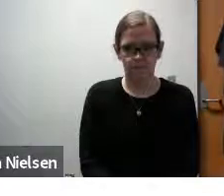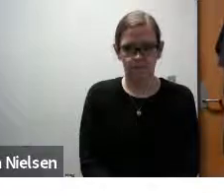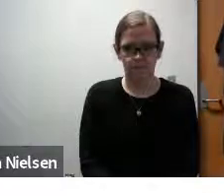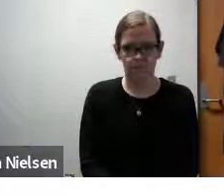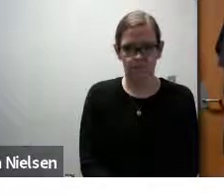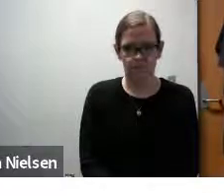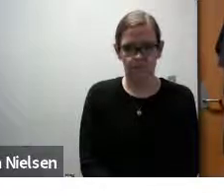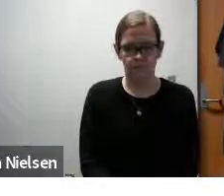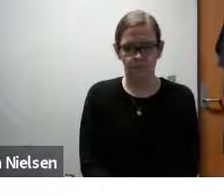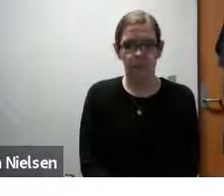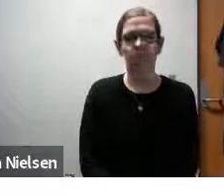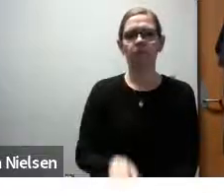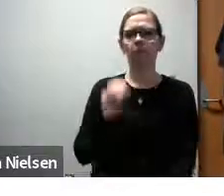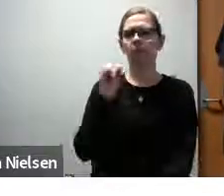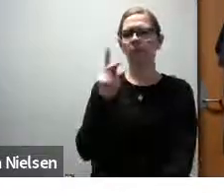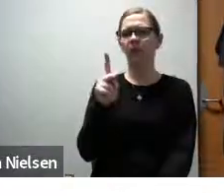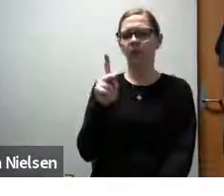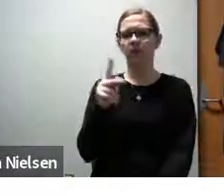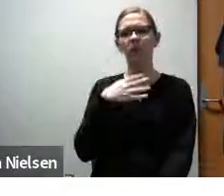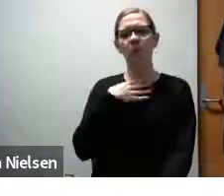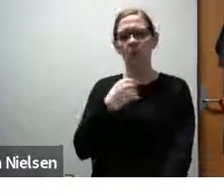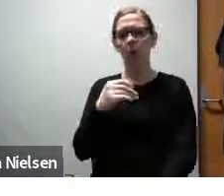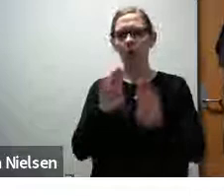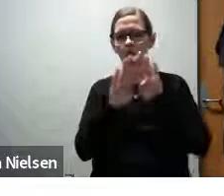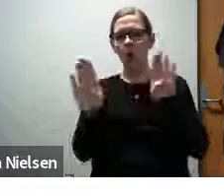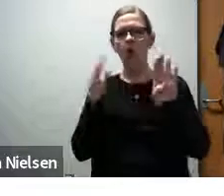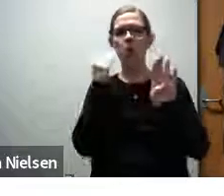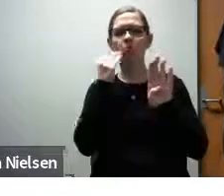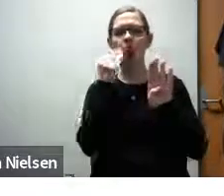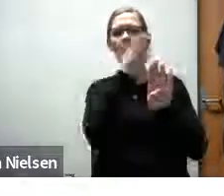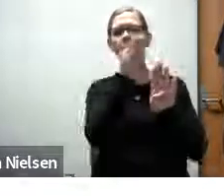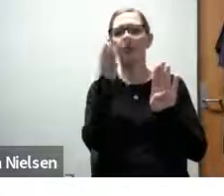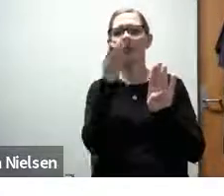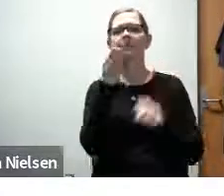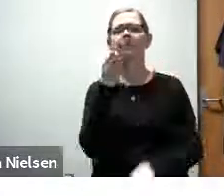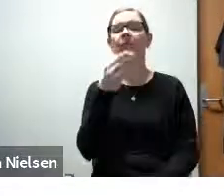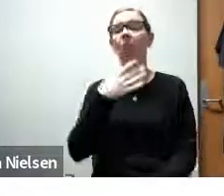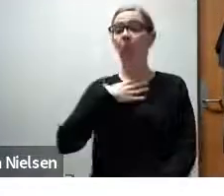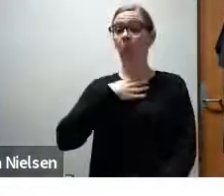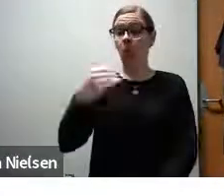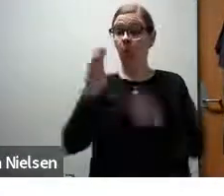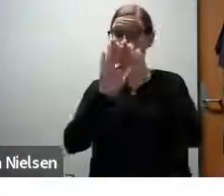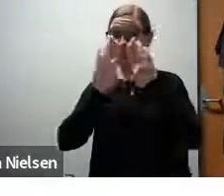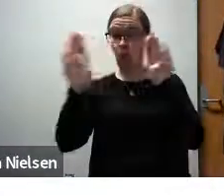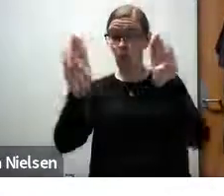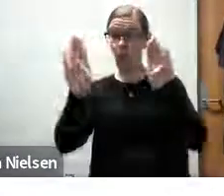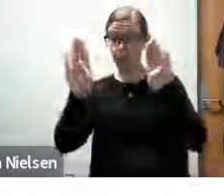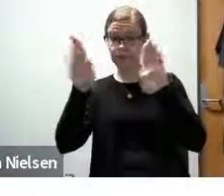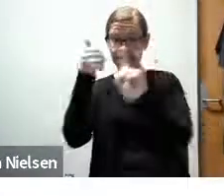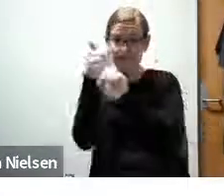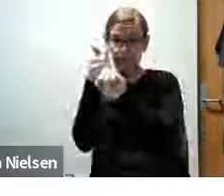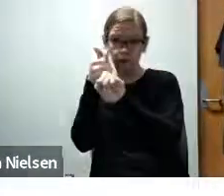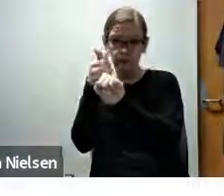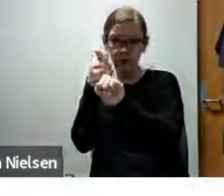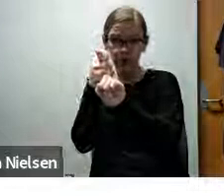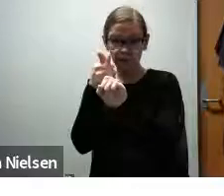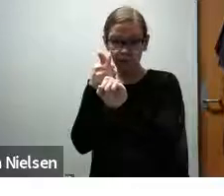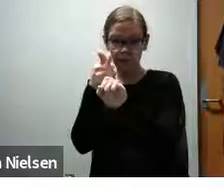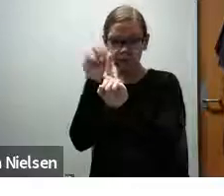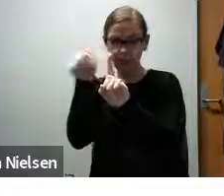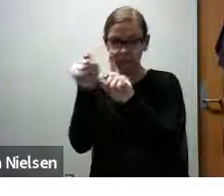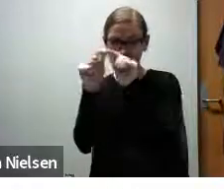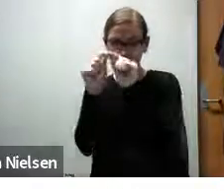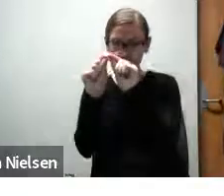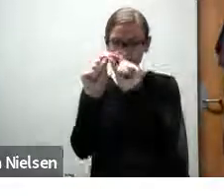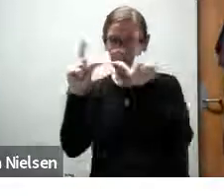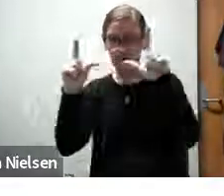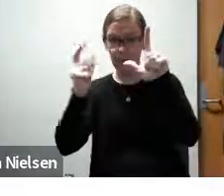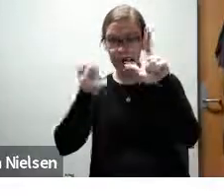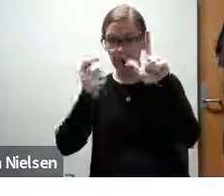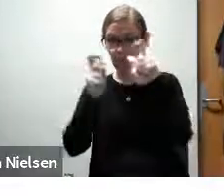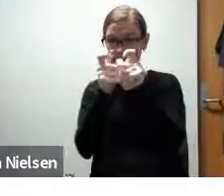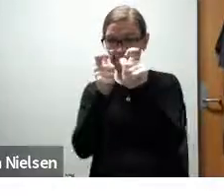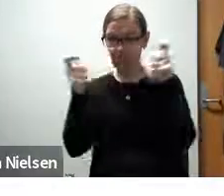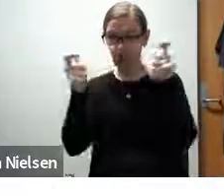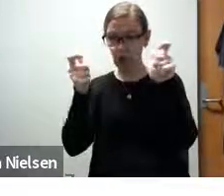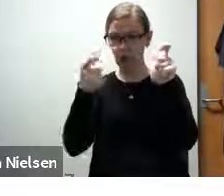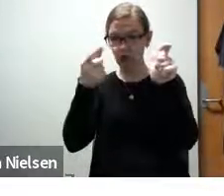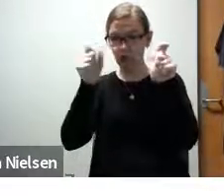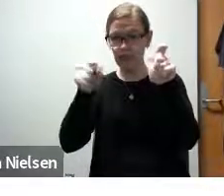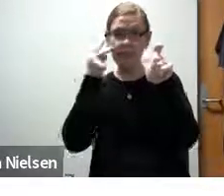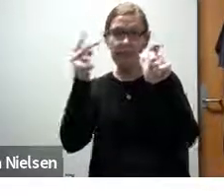The whiteboard. I know you have the side by side. So on the whiteboard itself. Can you make it a little bit bigger so that you can see the options just to see if you can find View Options.